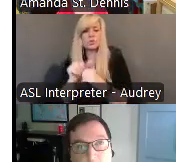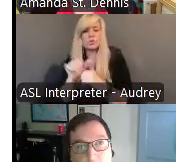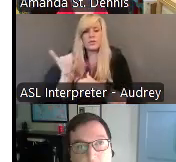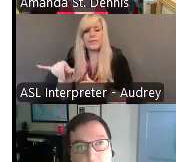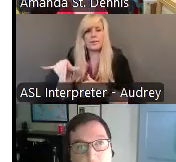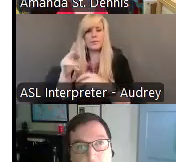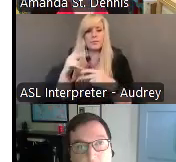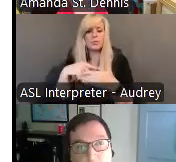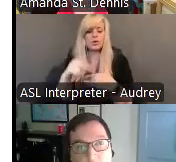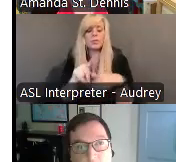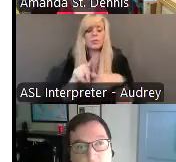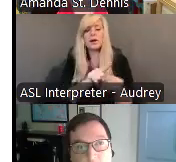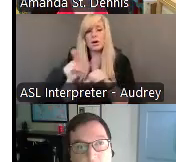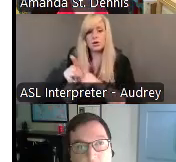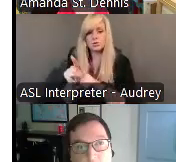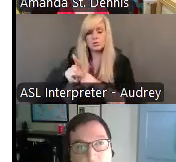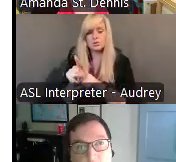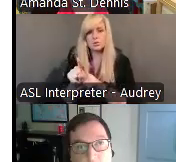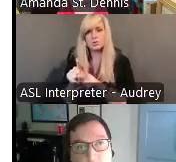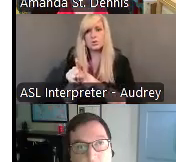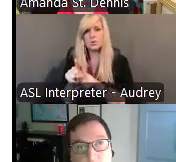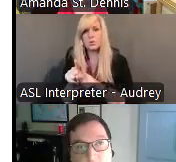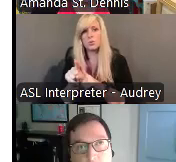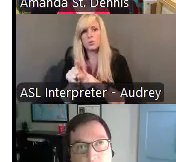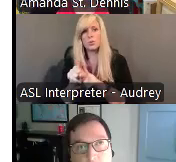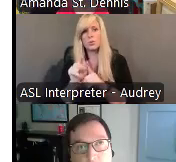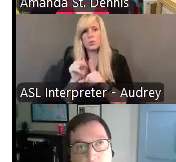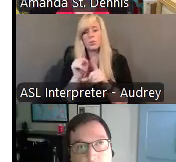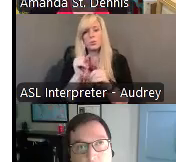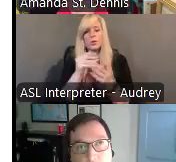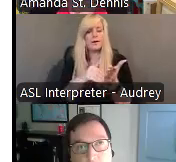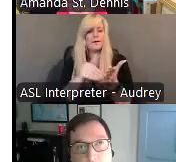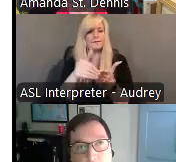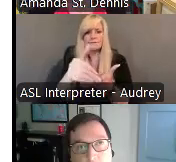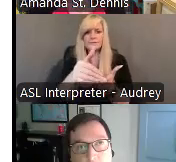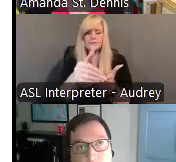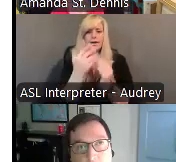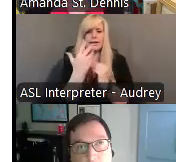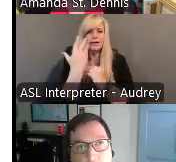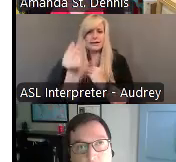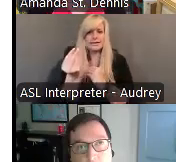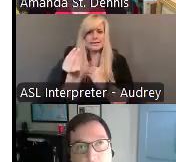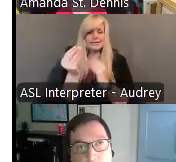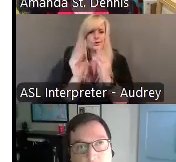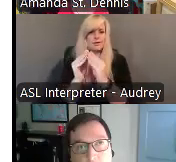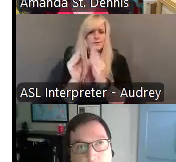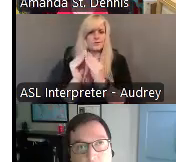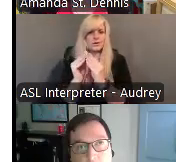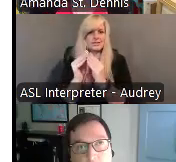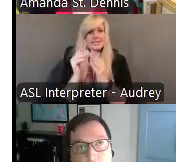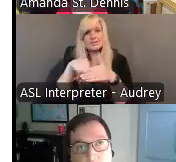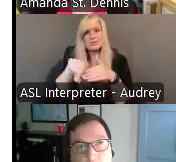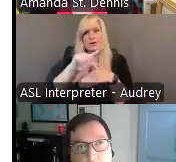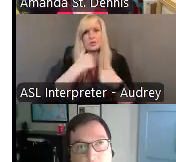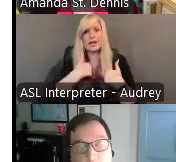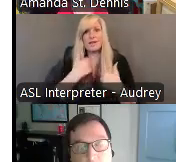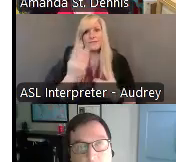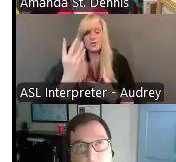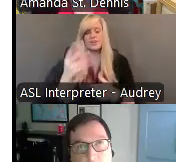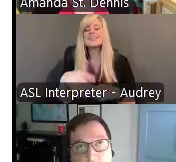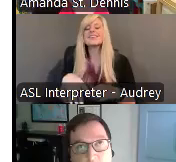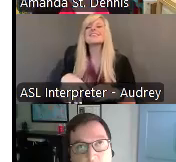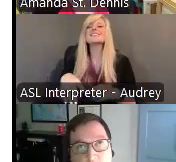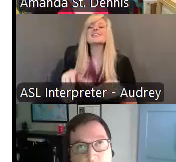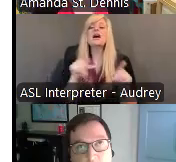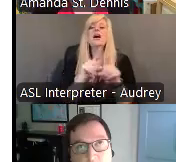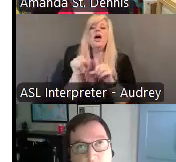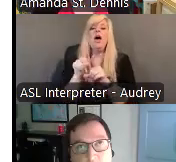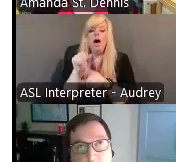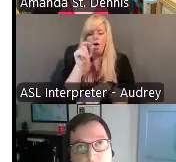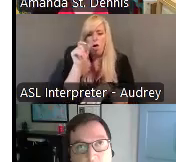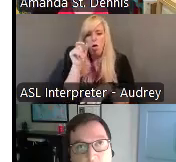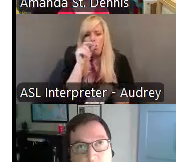am also regularly attending conferences, I have one next week. I am also as noticed taking on more